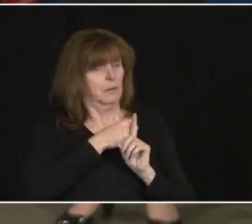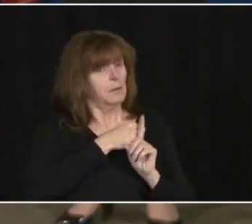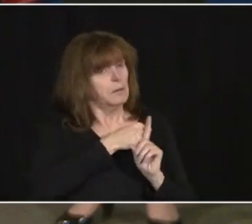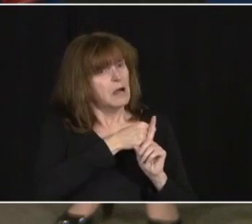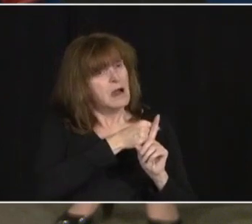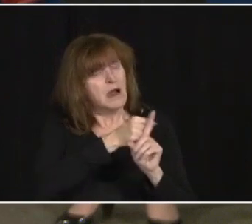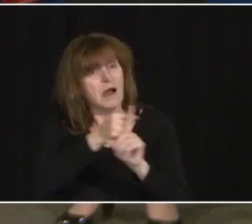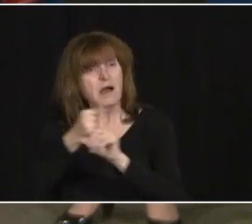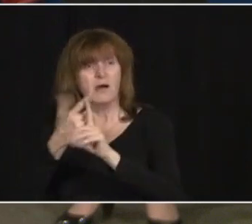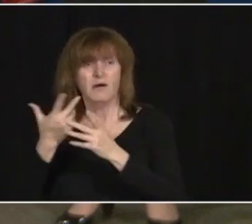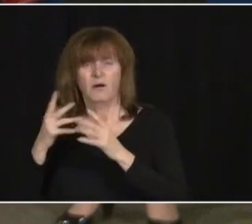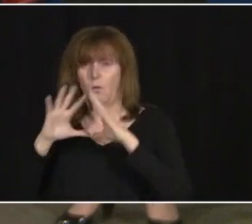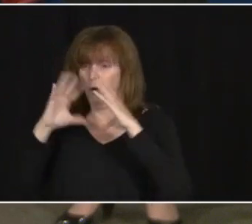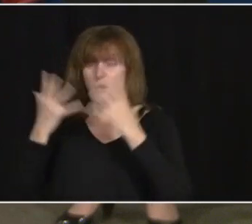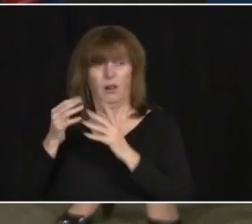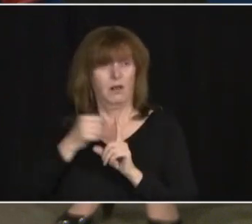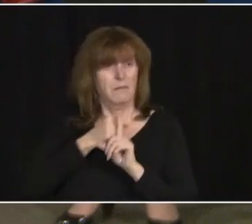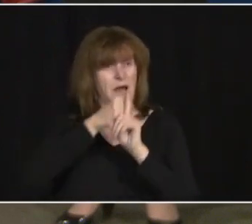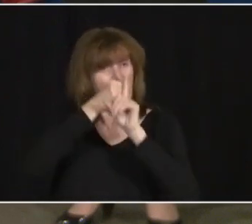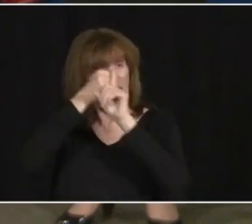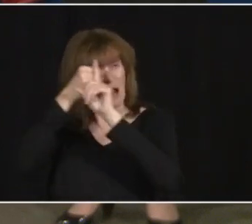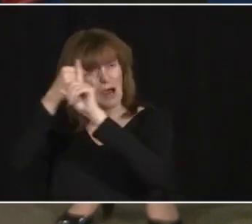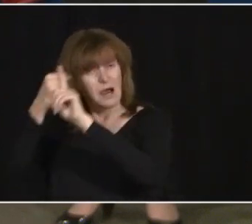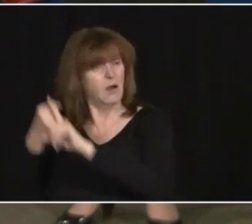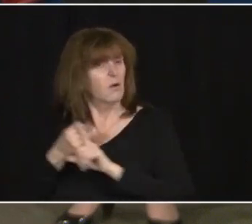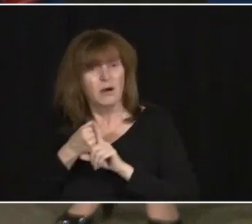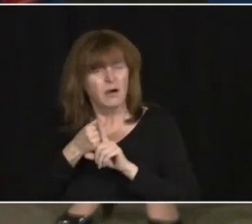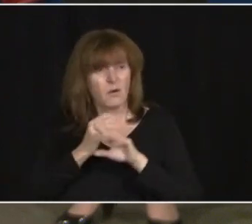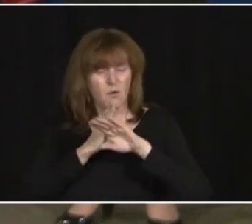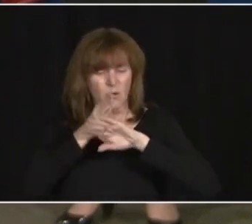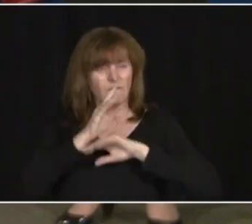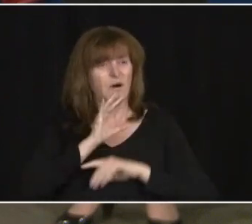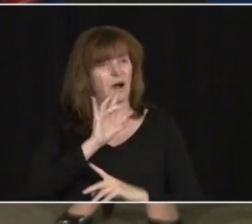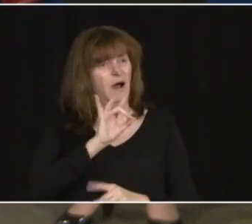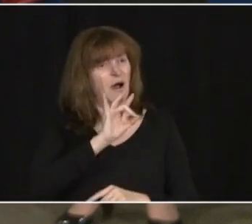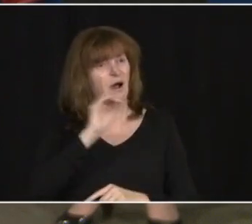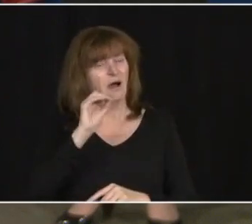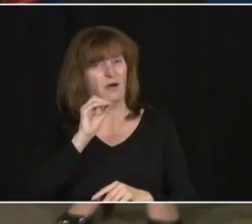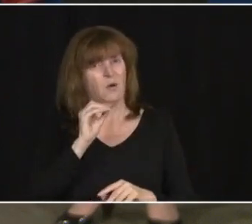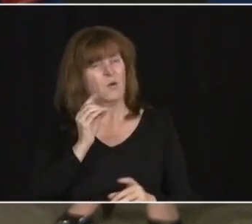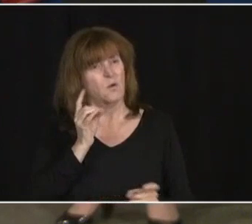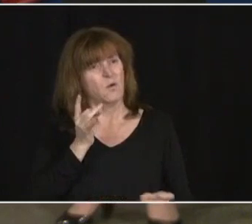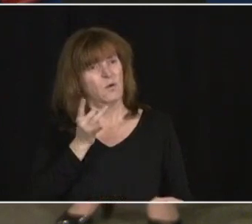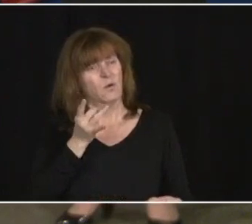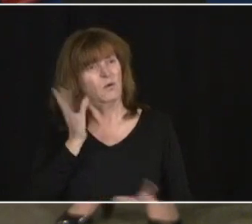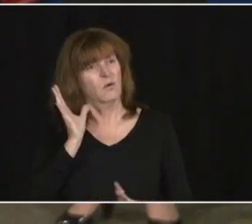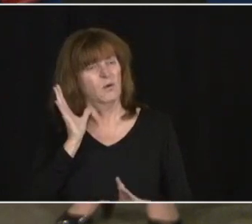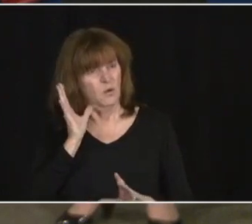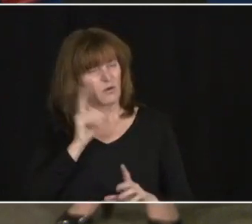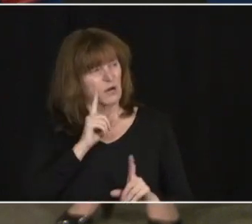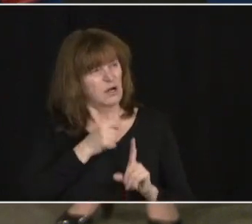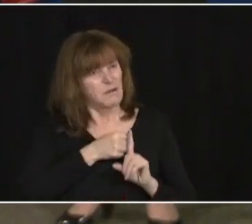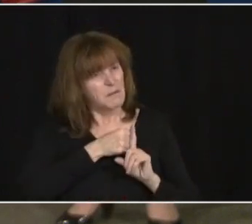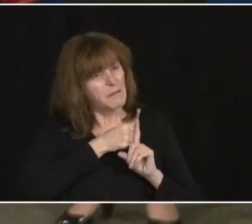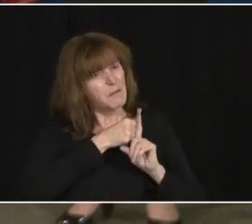08-year-old age group preferencely in a vicious, vicious way. And -- preferencely in a vicious, vicious way